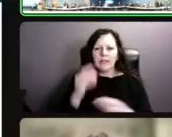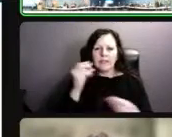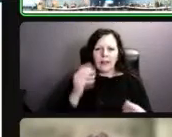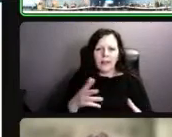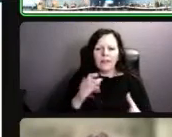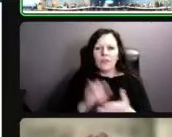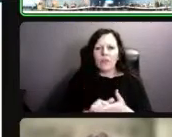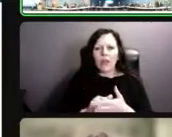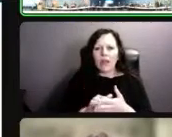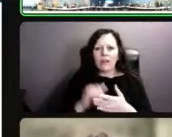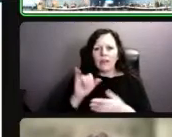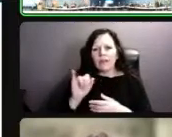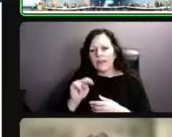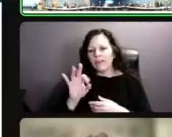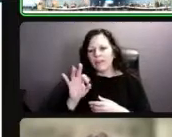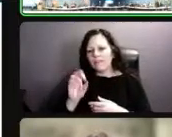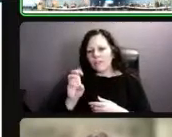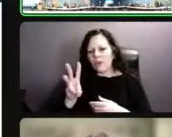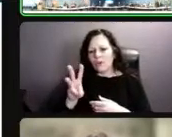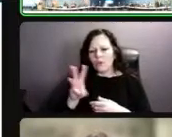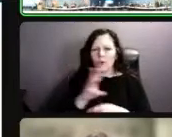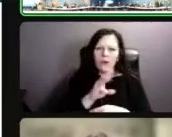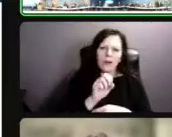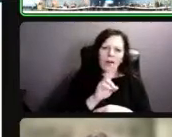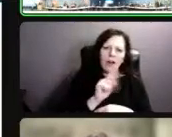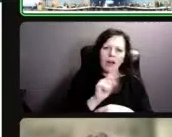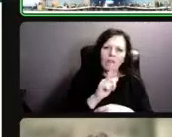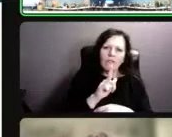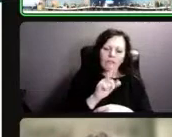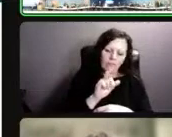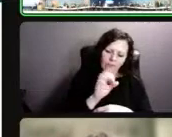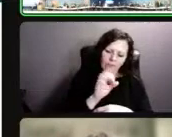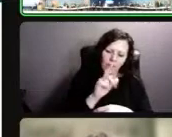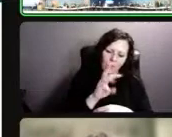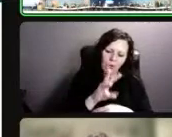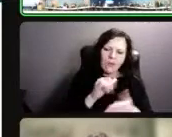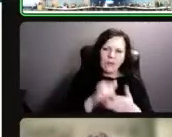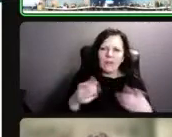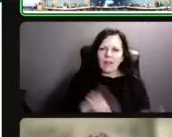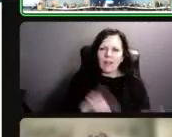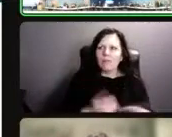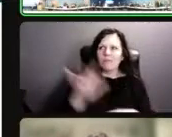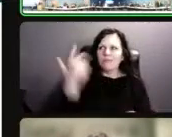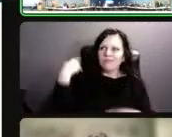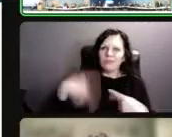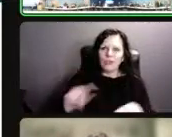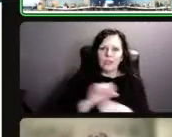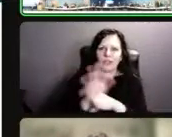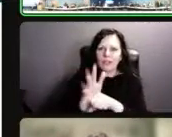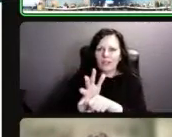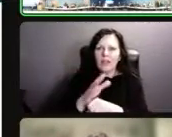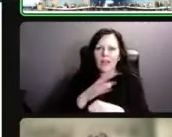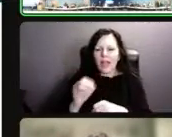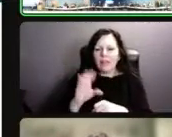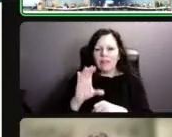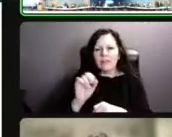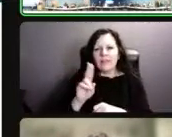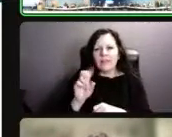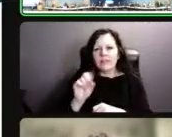THERE HAS ALSO BEEN A LAG IN CENSUS DATA OVER THE LAST COUPLE OF YEARS. SO THAT INFLOW OUTFLOW MODEL